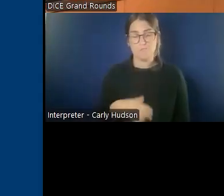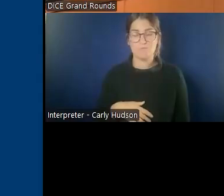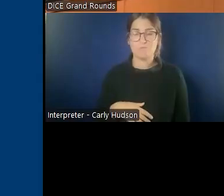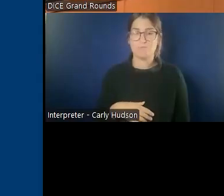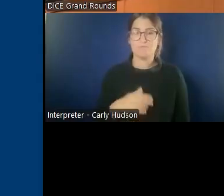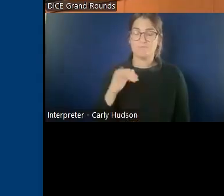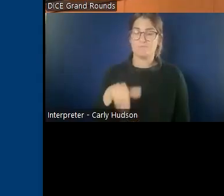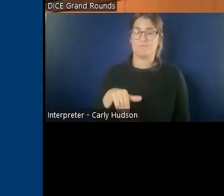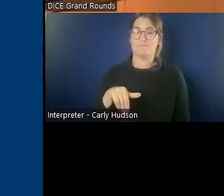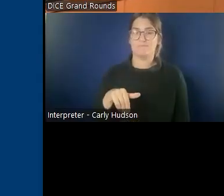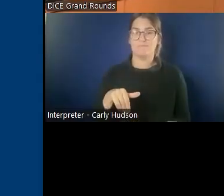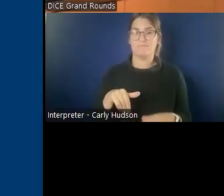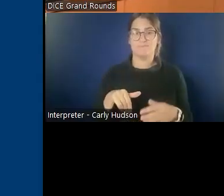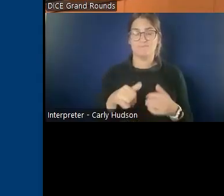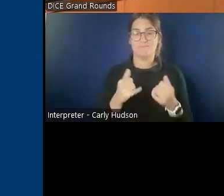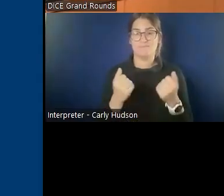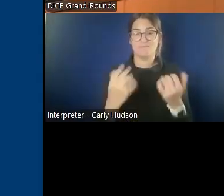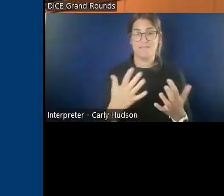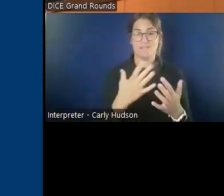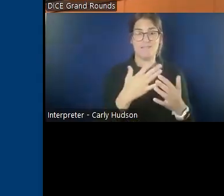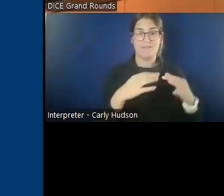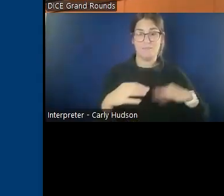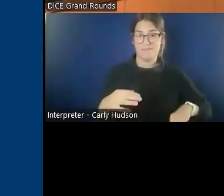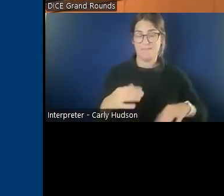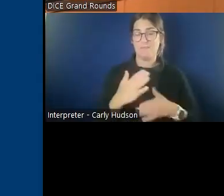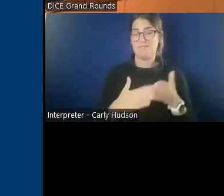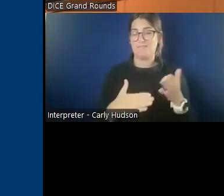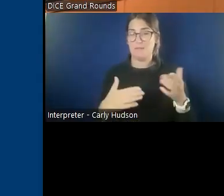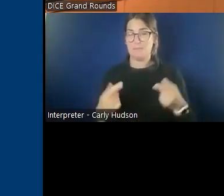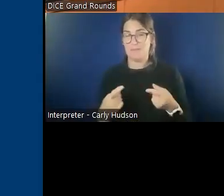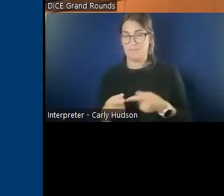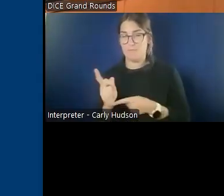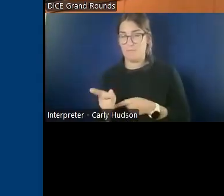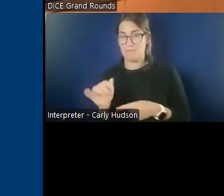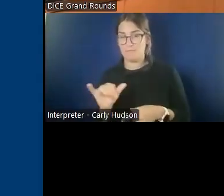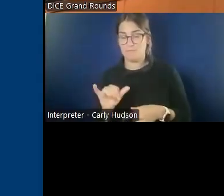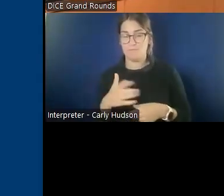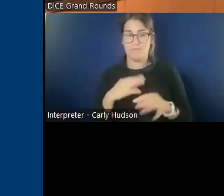of benefits but also some emotionally painful moments when I my family experienced racism